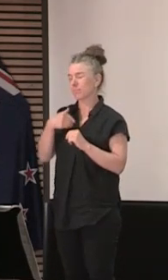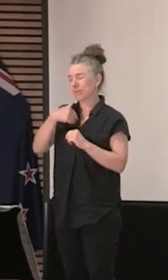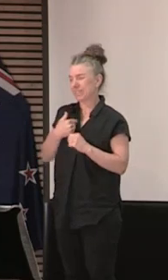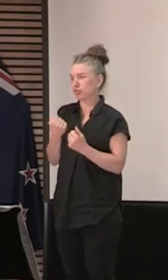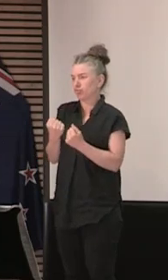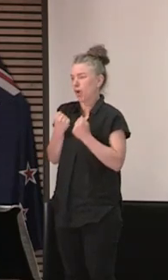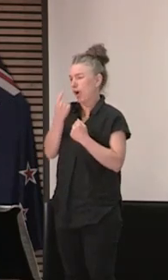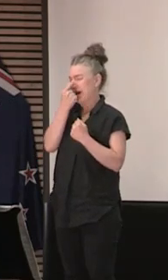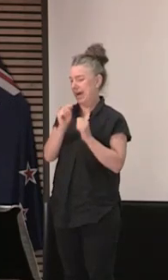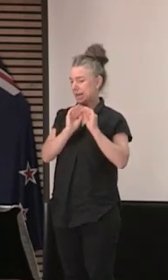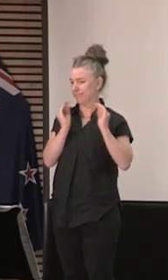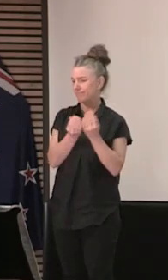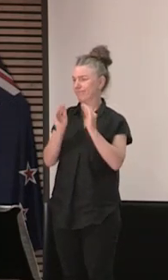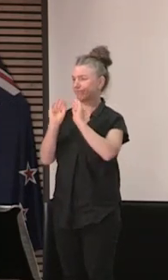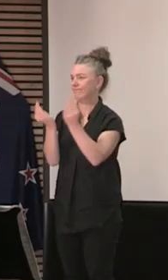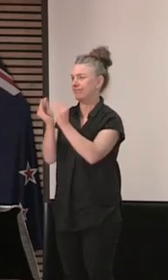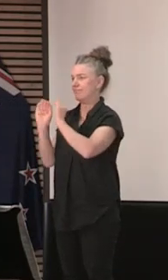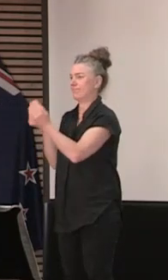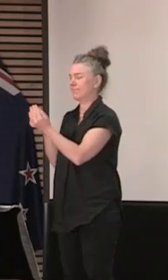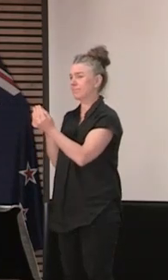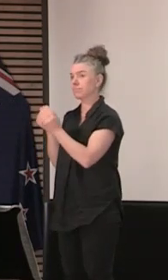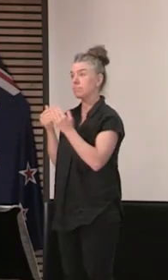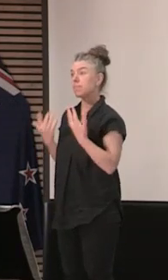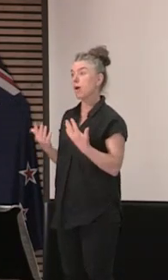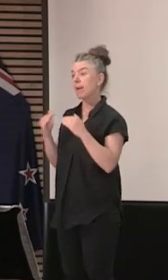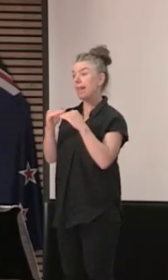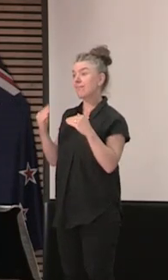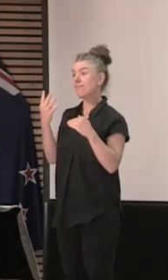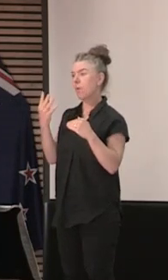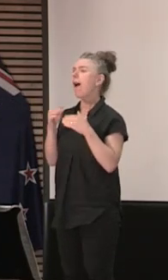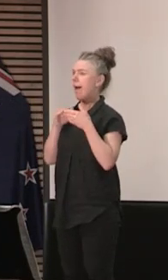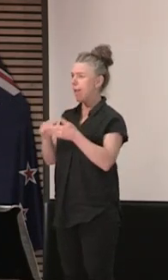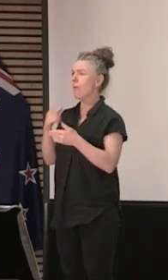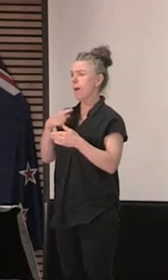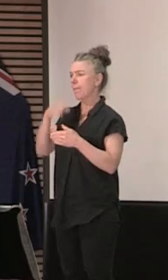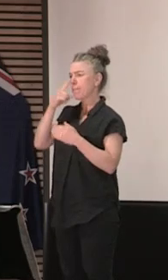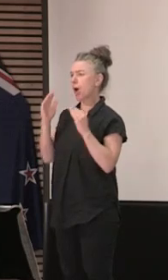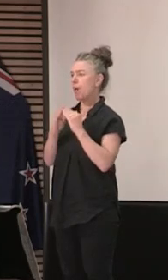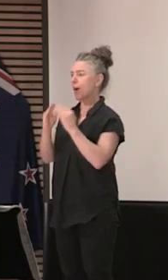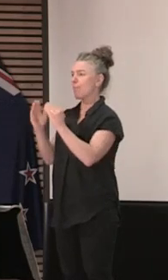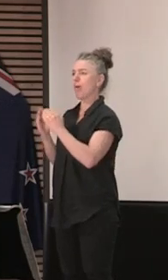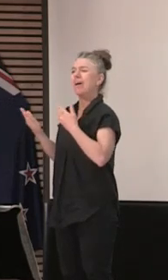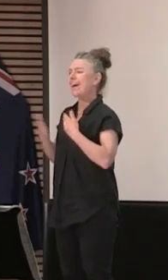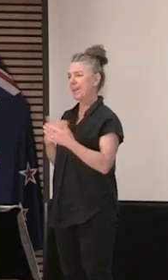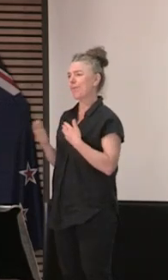been greatly enhanced because. . we are in the Alert Level 4. lockdown situation. So we're.